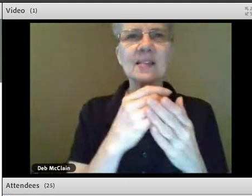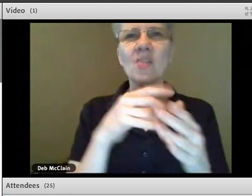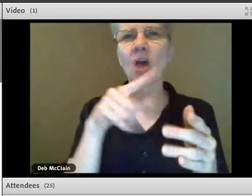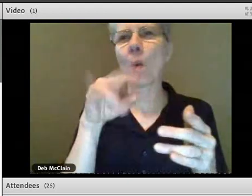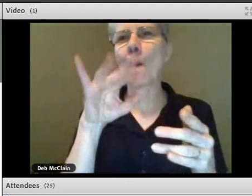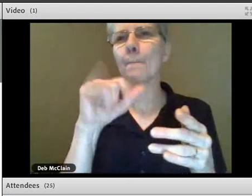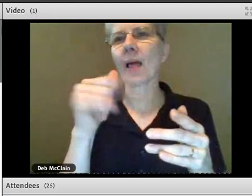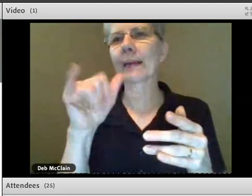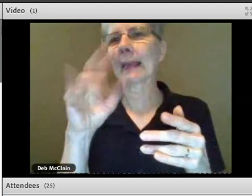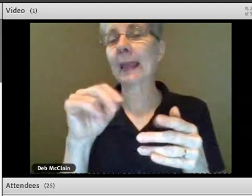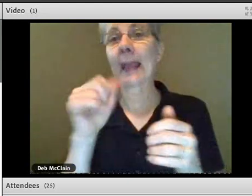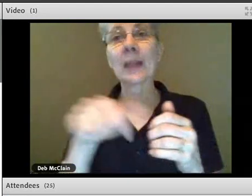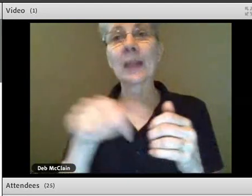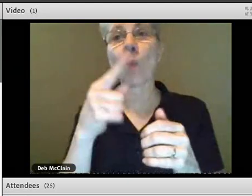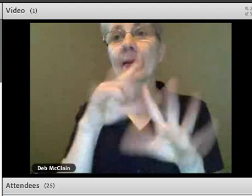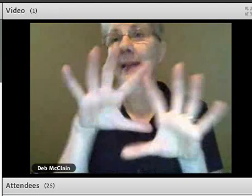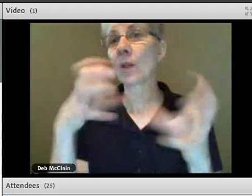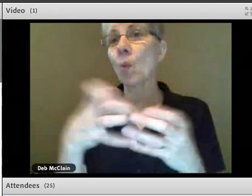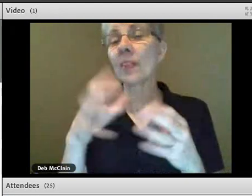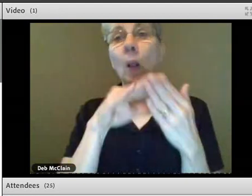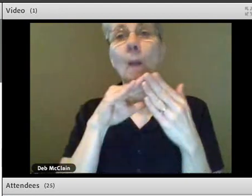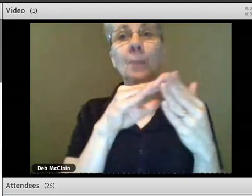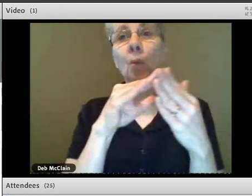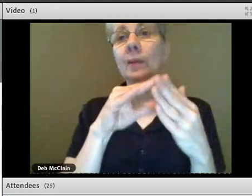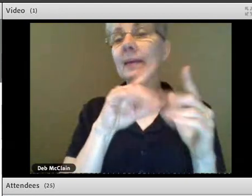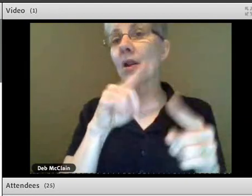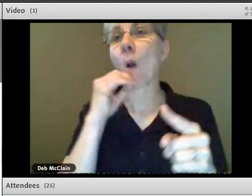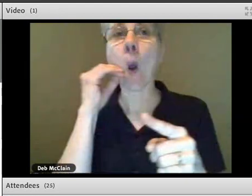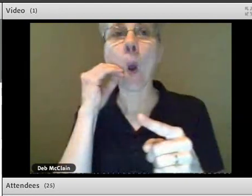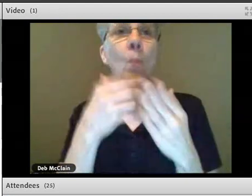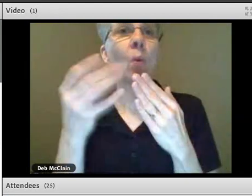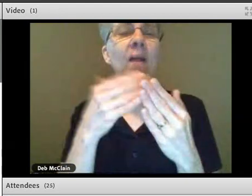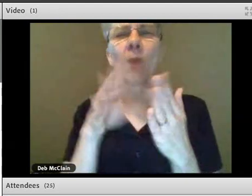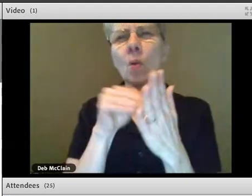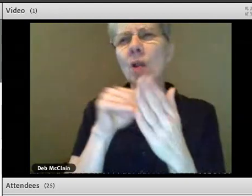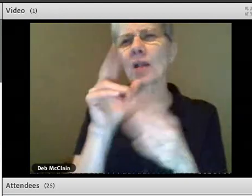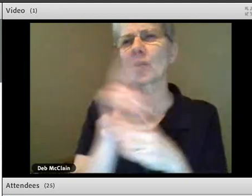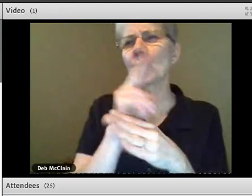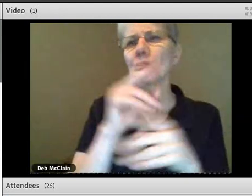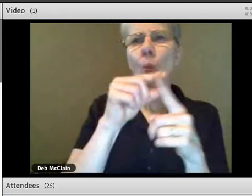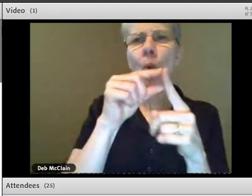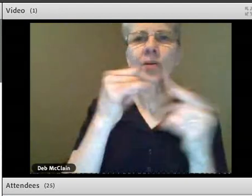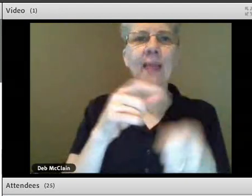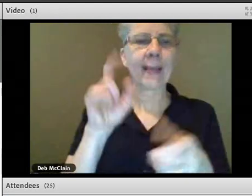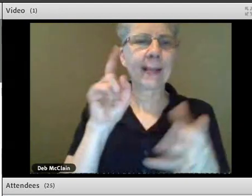so people from anywhere in your community can go at home and go, "Hey, I want to learn how to use Word today." They click the link.